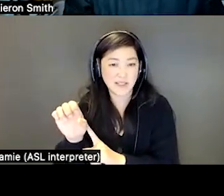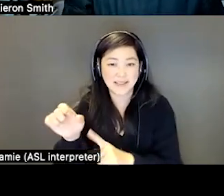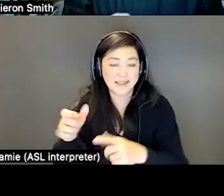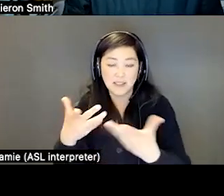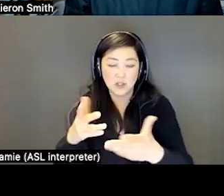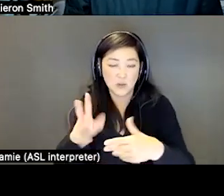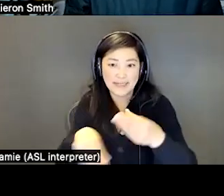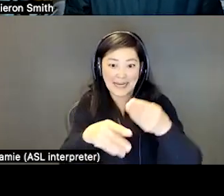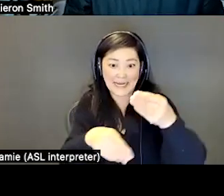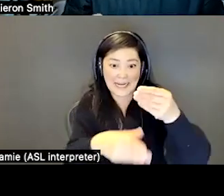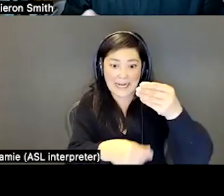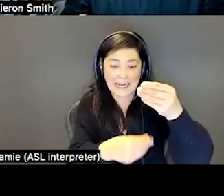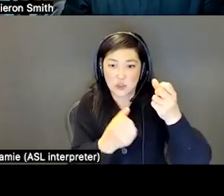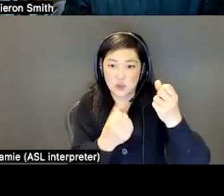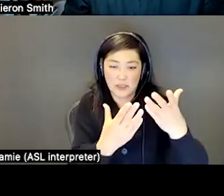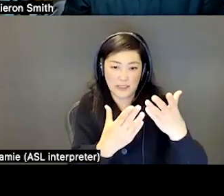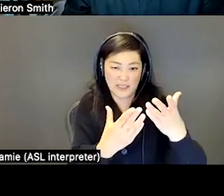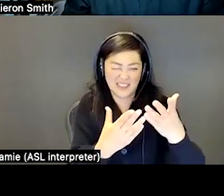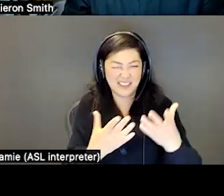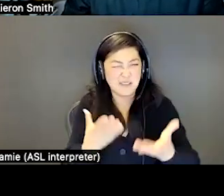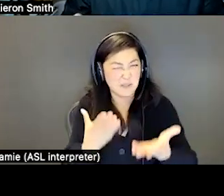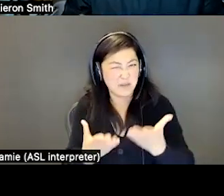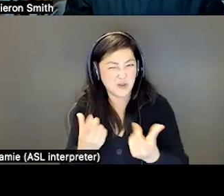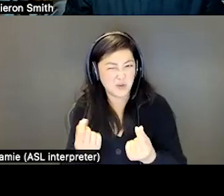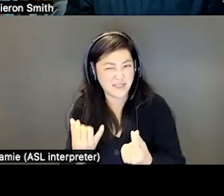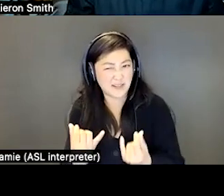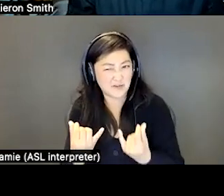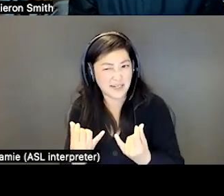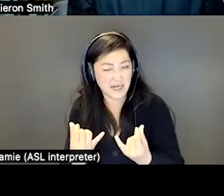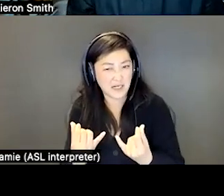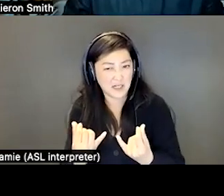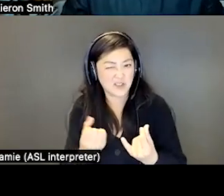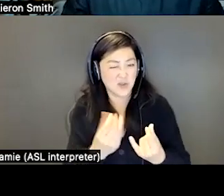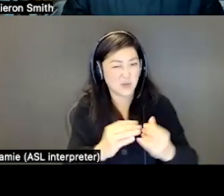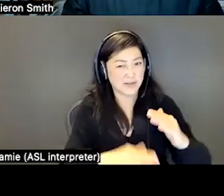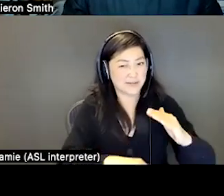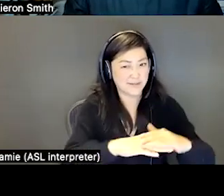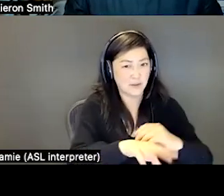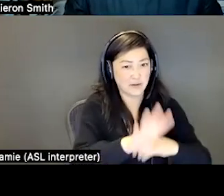that's probably what you do now. And then for the qualifiers, probably not more than six.